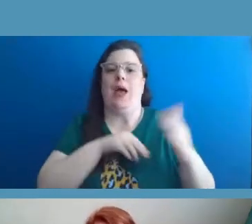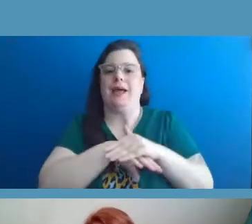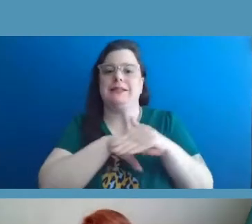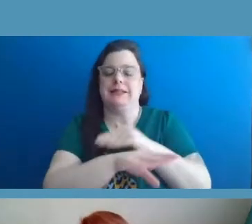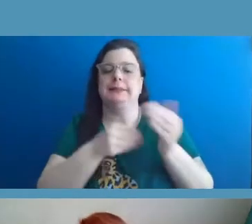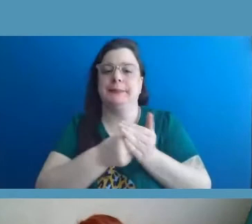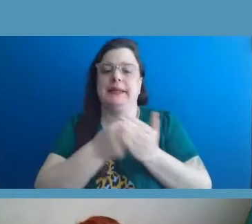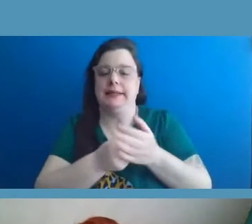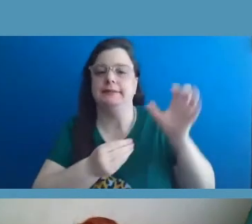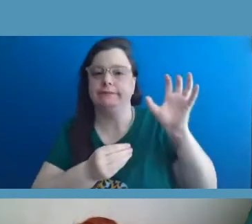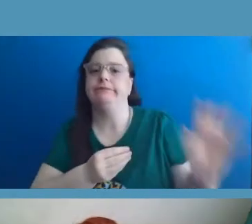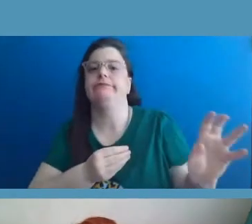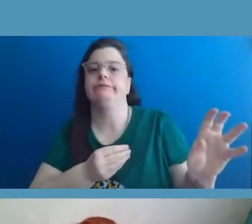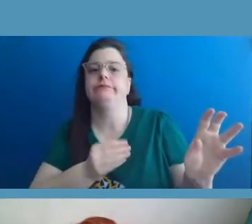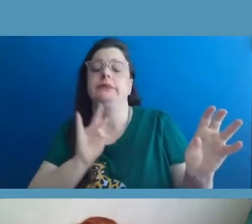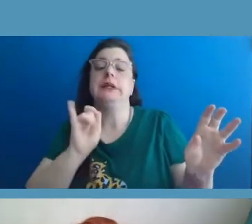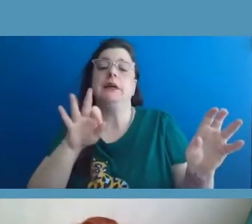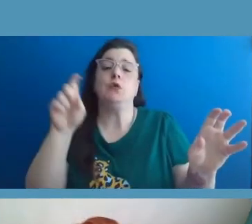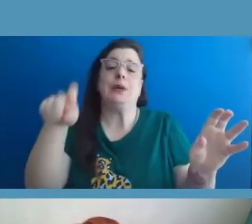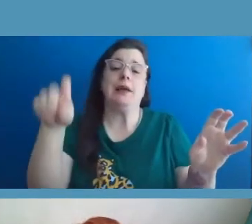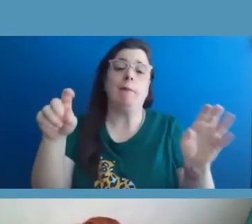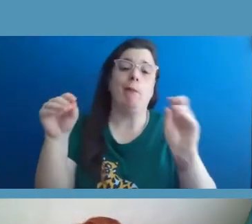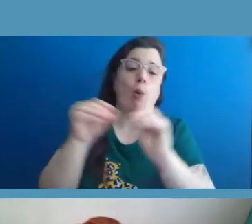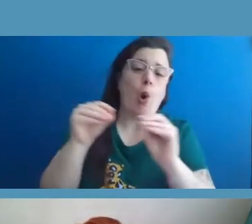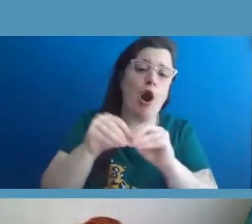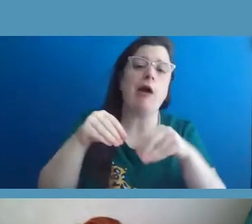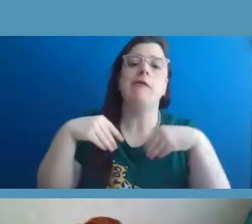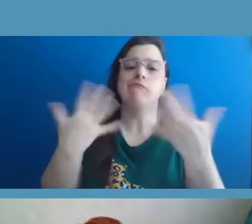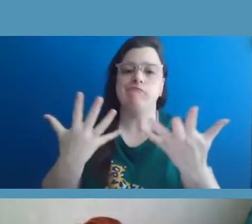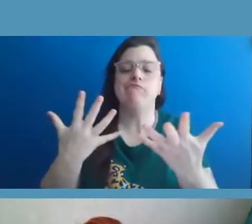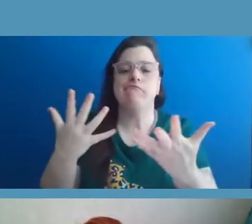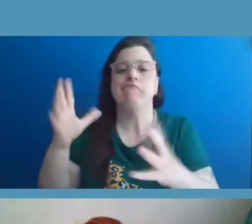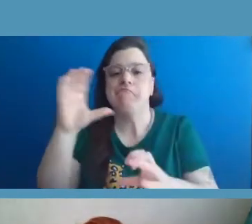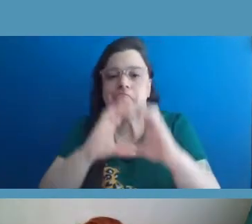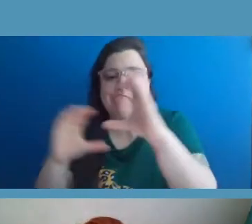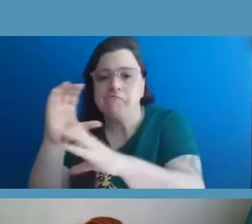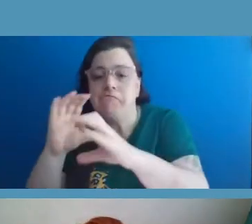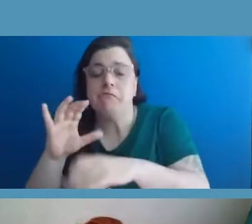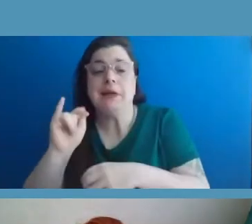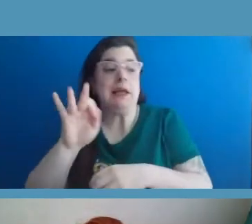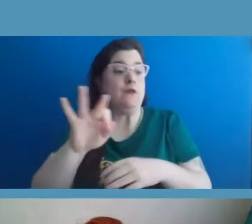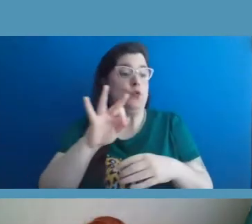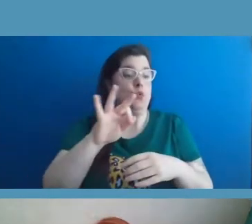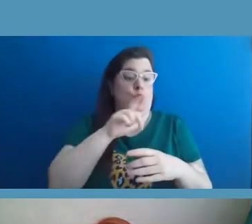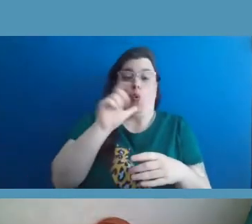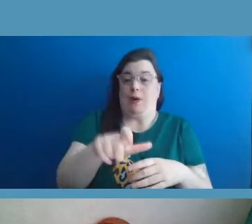and hold it and say this is our accessibility money here. If you need more, then that is